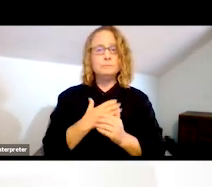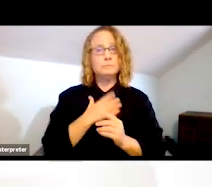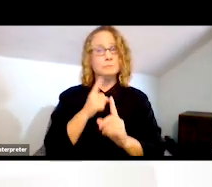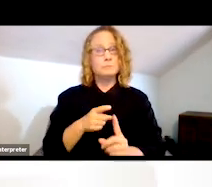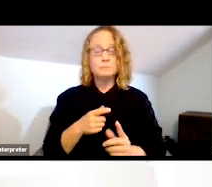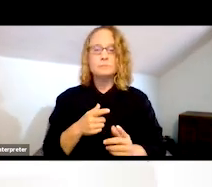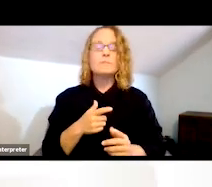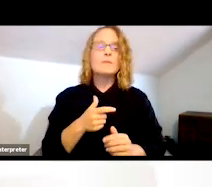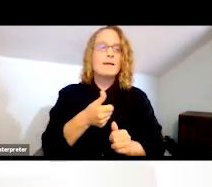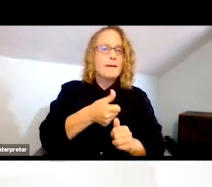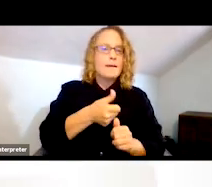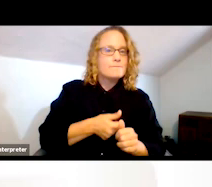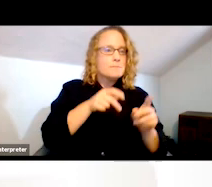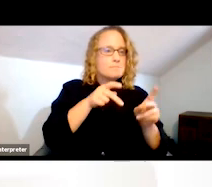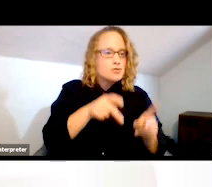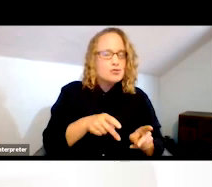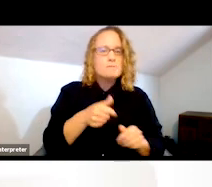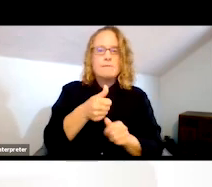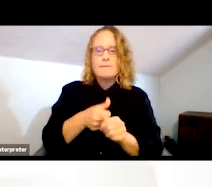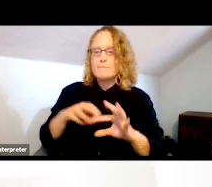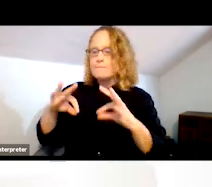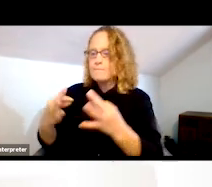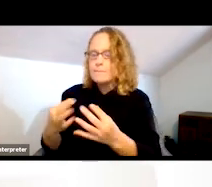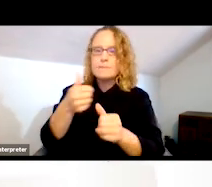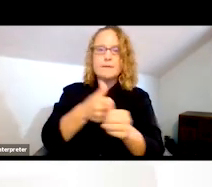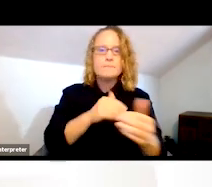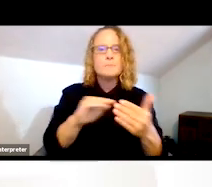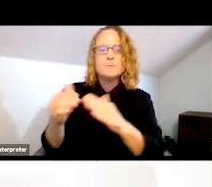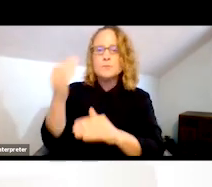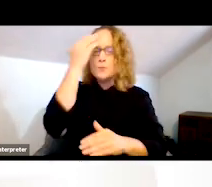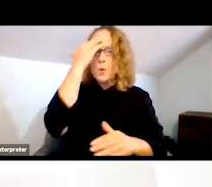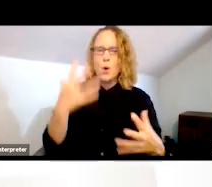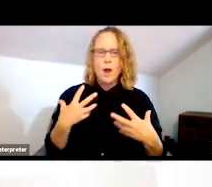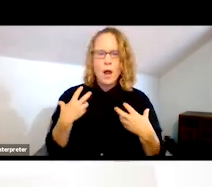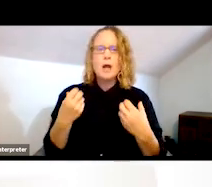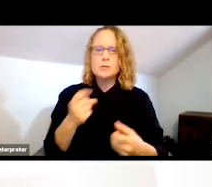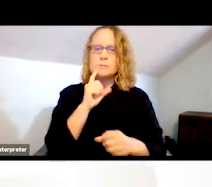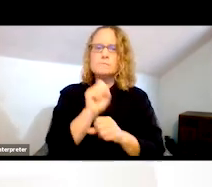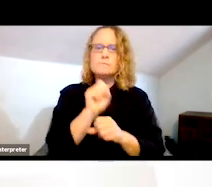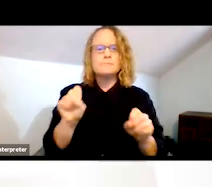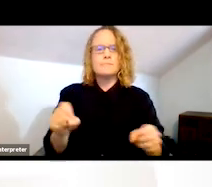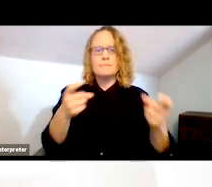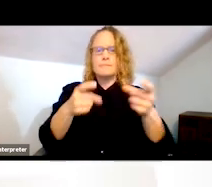for me being in long-term recovery, it means that I get an opportunity to share my experiences